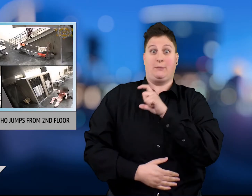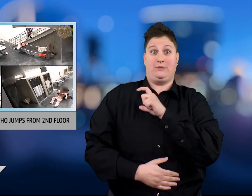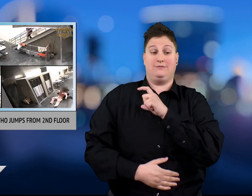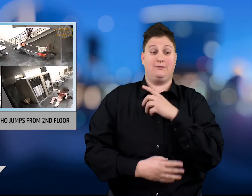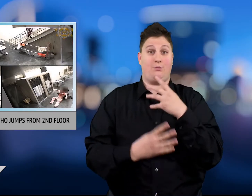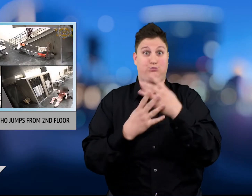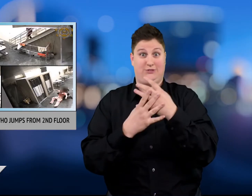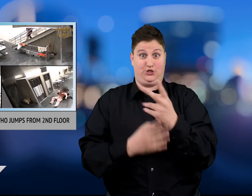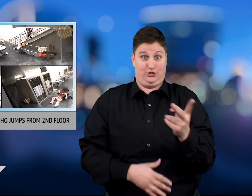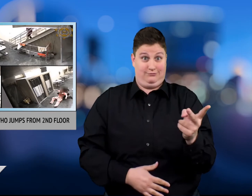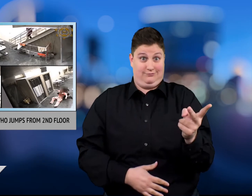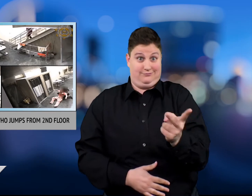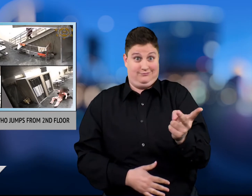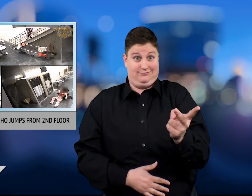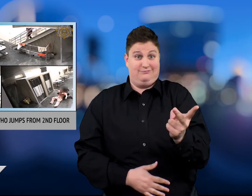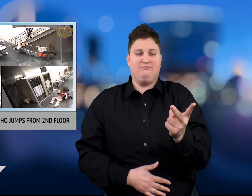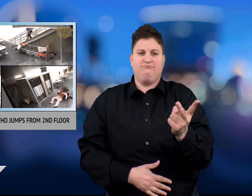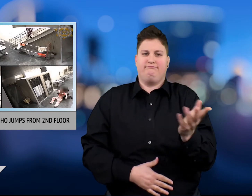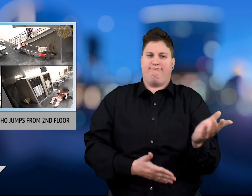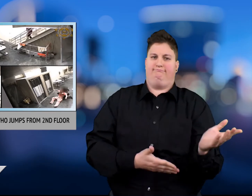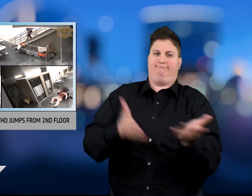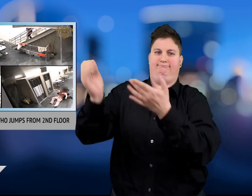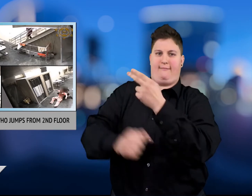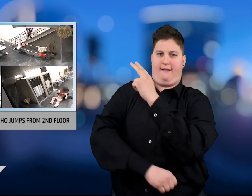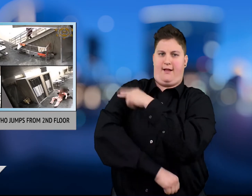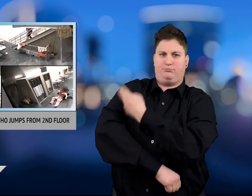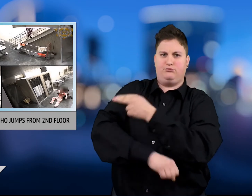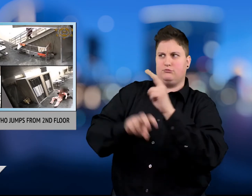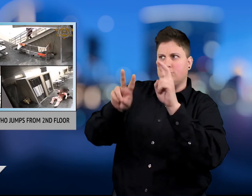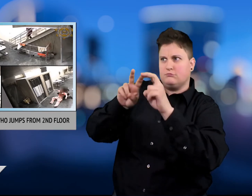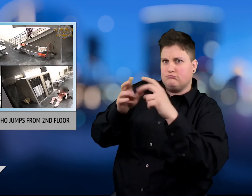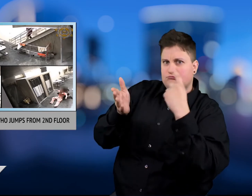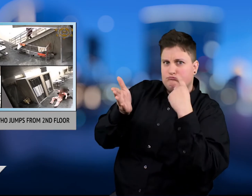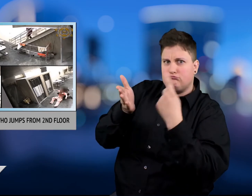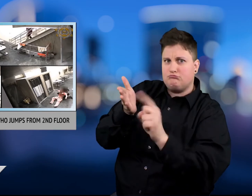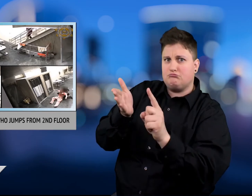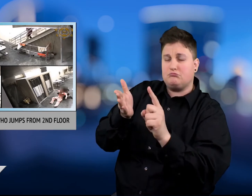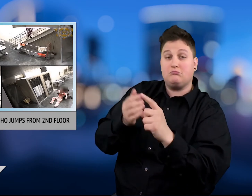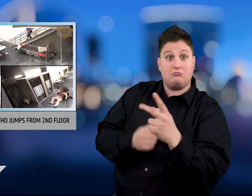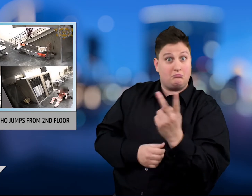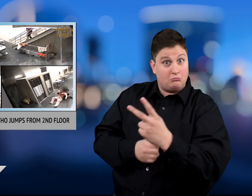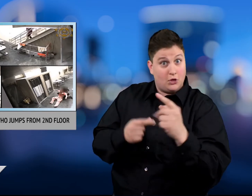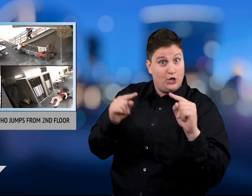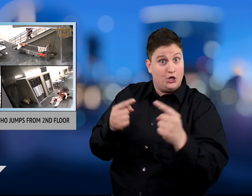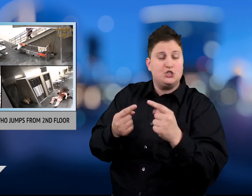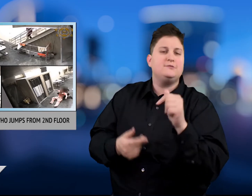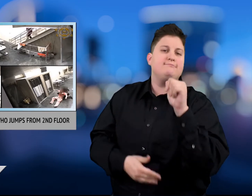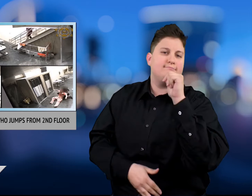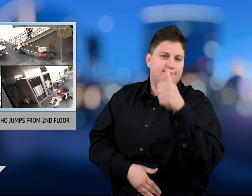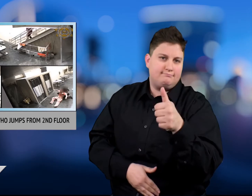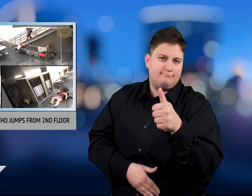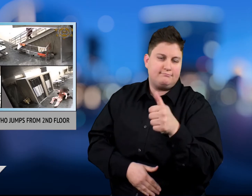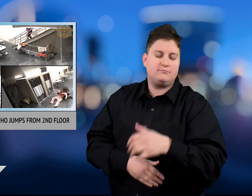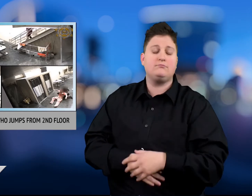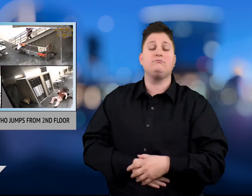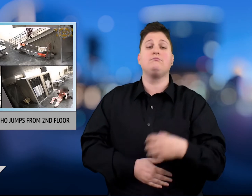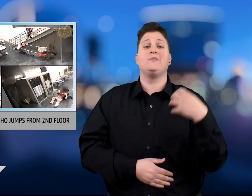The deputy and inmate were taken to the hospital to be checked out but neither was hurt.